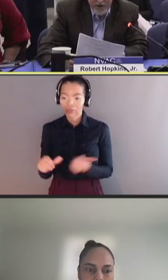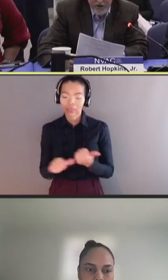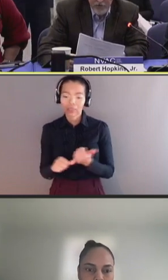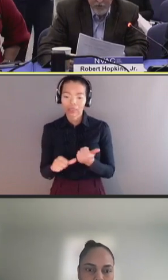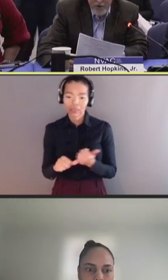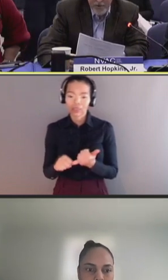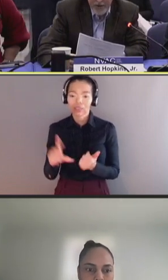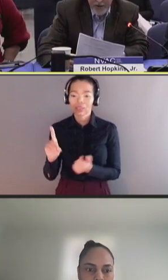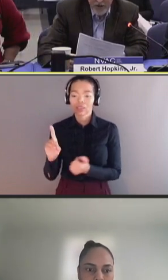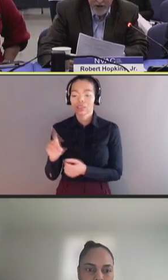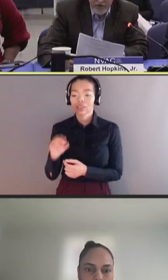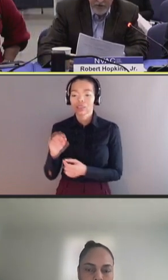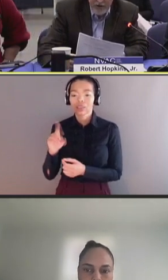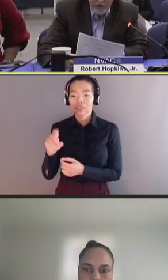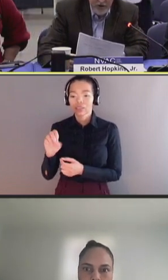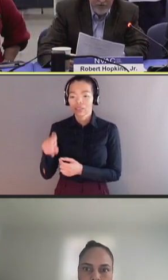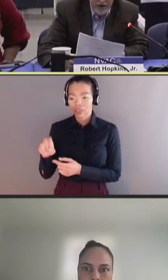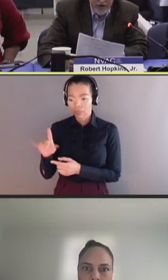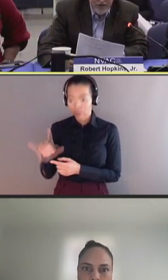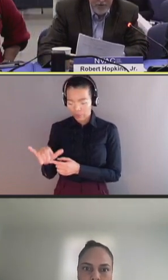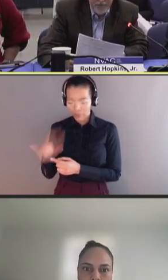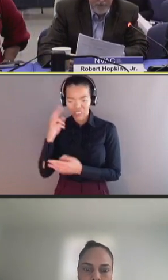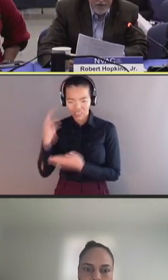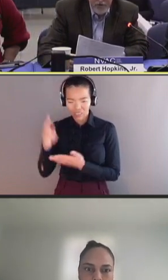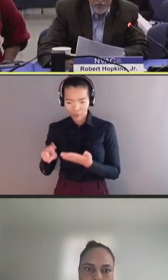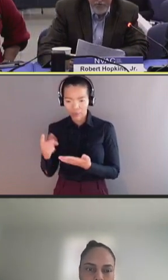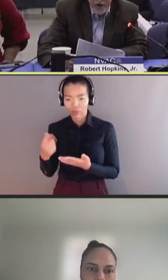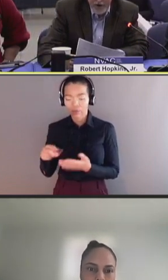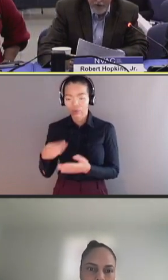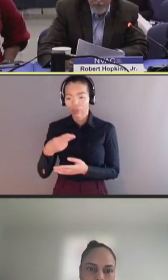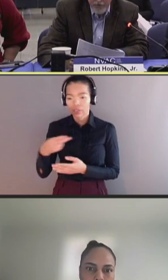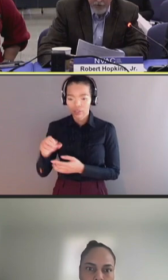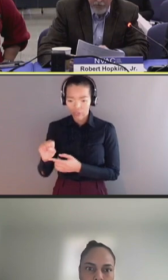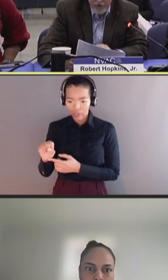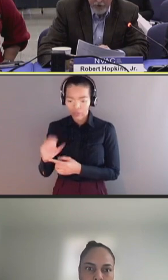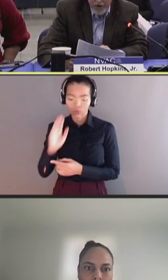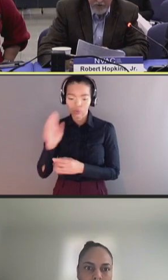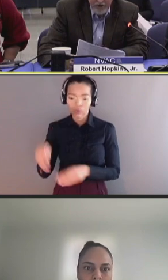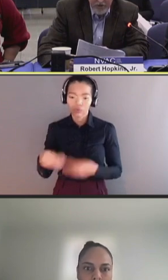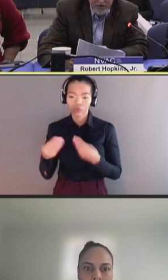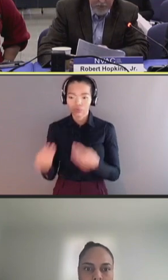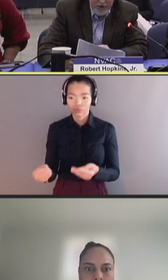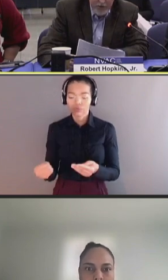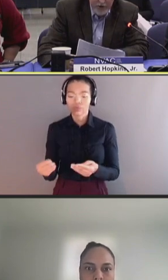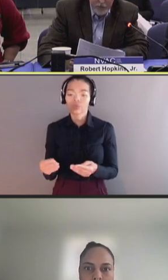for Public Education at HHS. She'll provide an overview of the new HHS pan respiratory